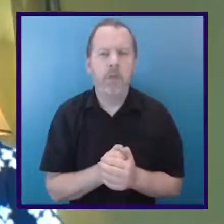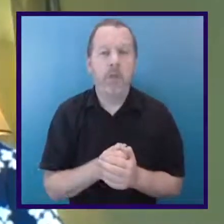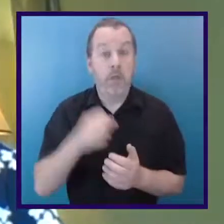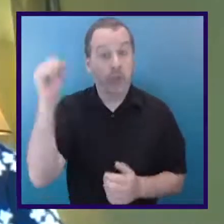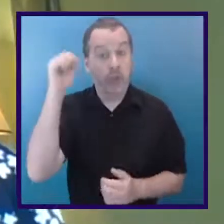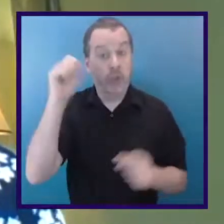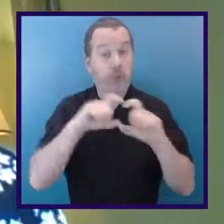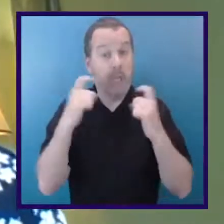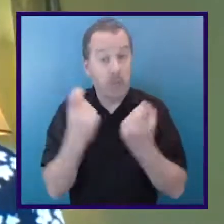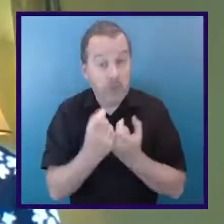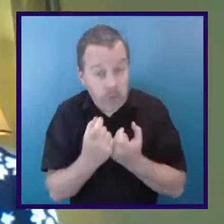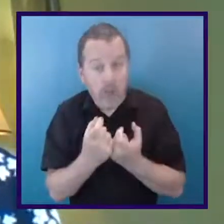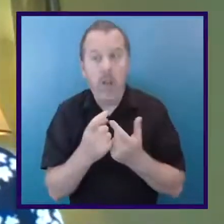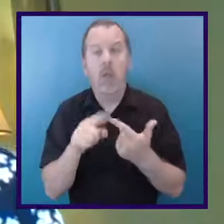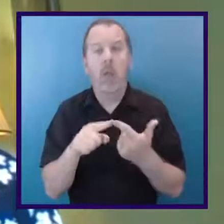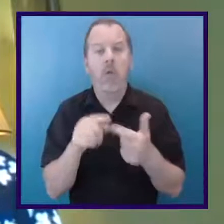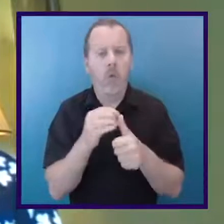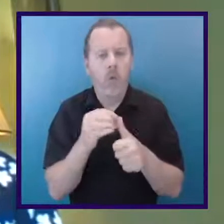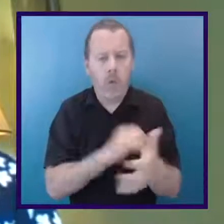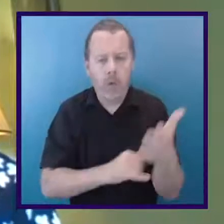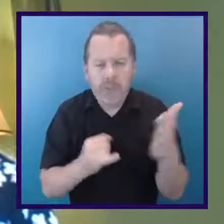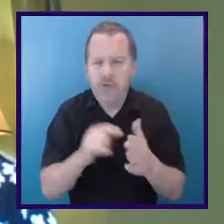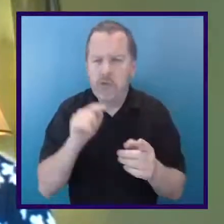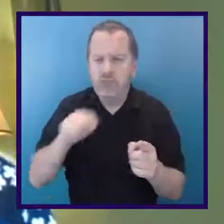What do you feel that organisations such as the British Council, and other bodies who